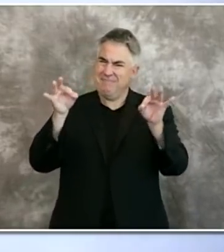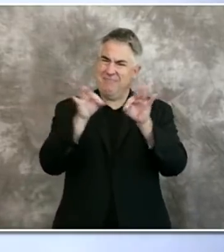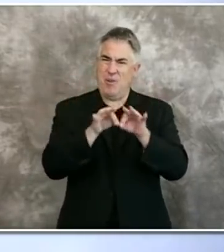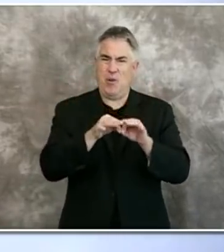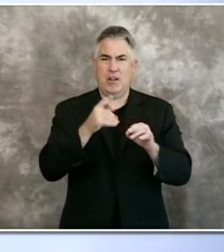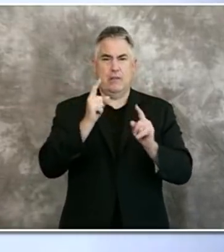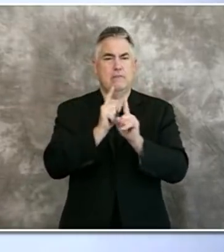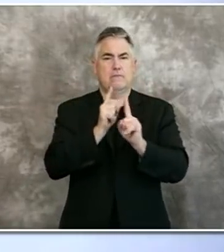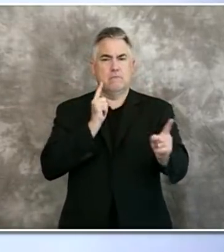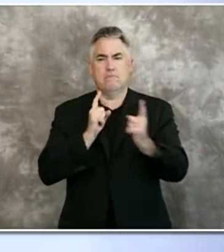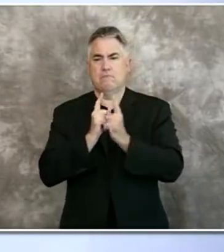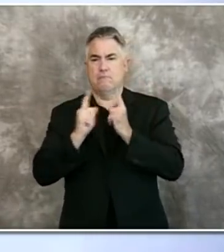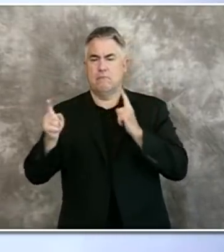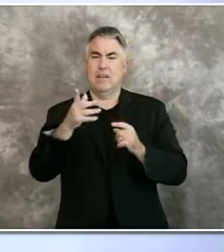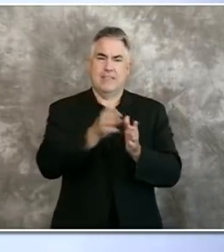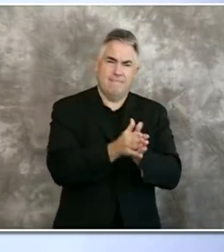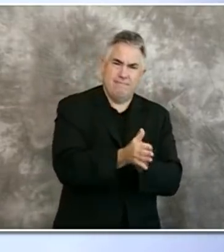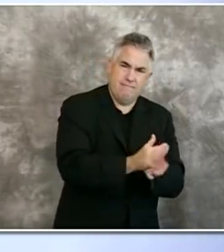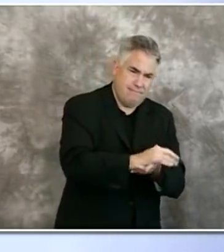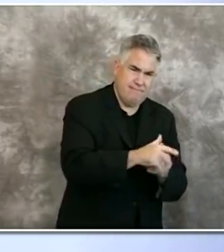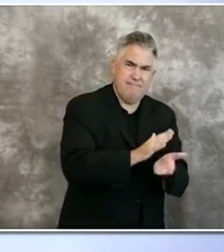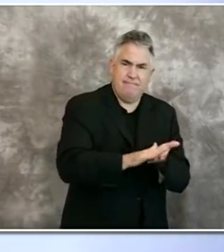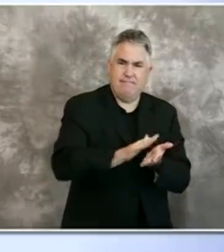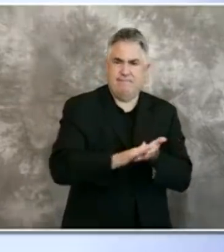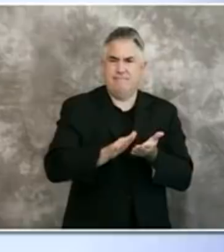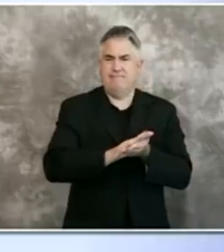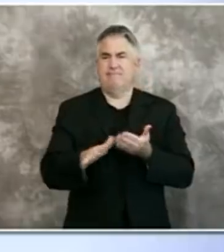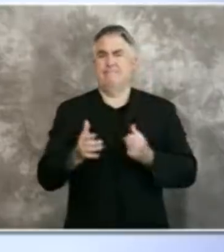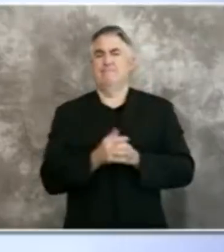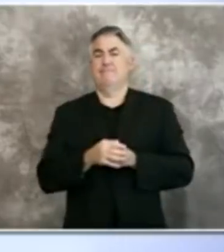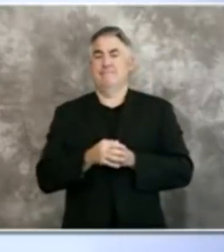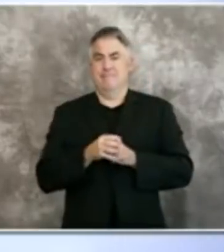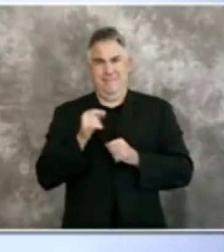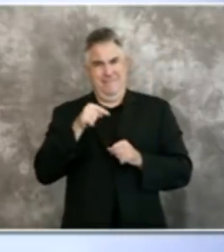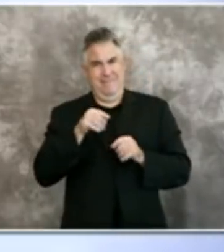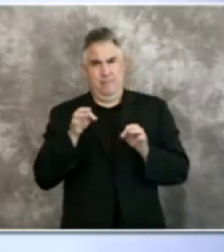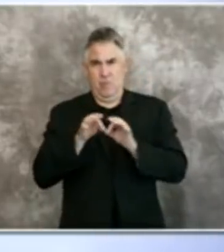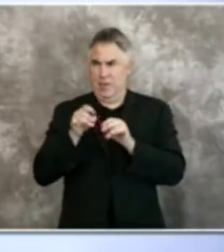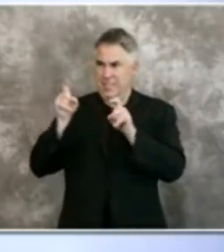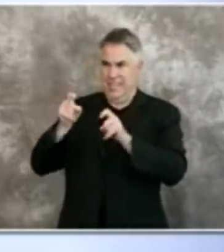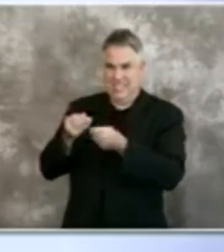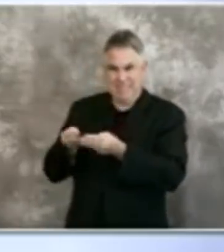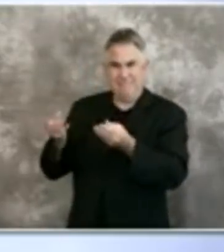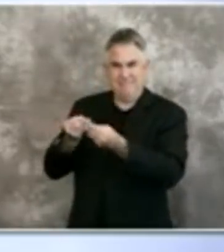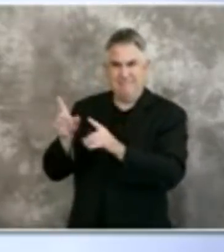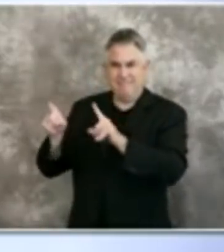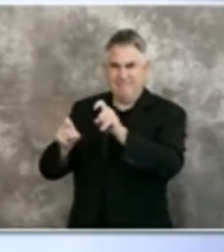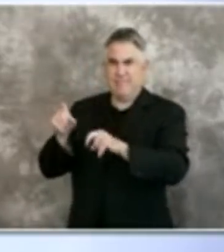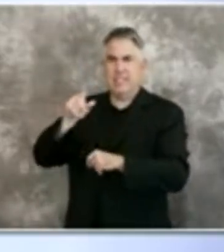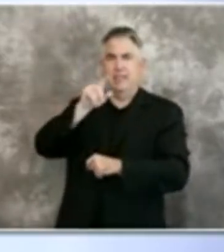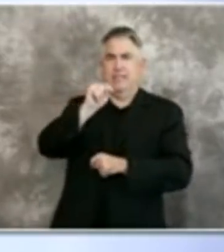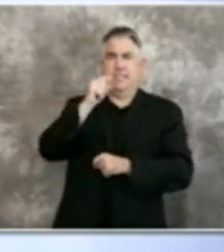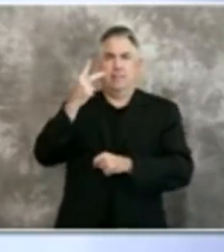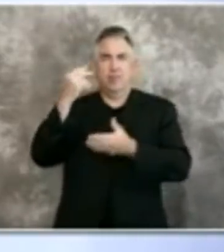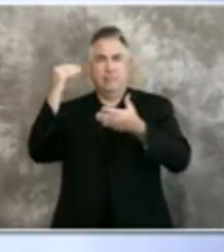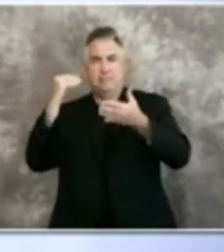COVERAGE WHICH IS THE COUNTY WE IMPLEMENTED EARLY. WE TALKED ABOUT THE IMPORTANCE OF PHYSICAL DISTANCING HANDWASHING AND OF COURSE THE